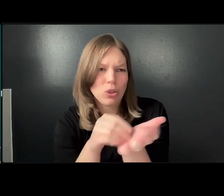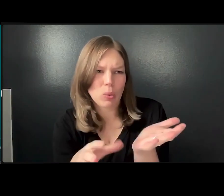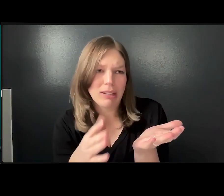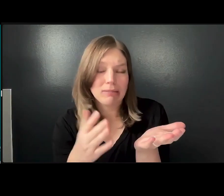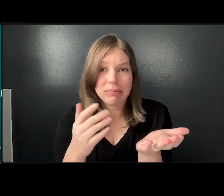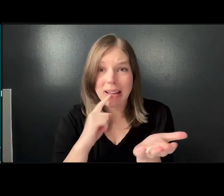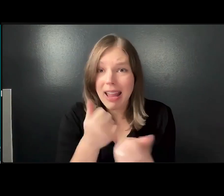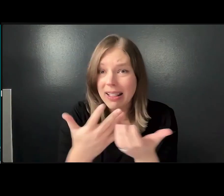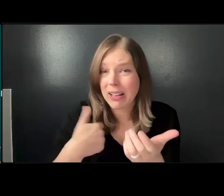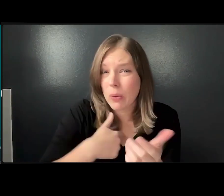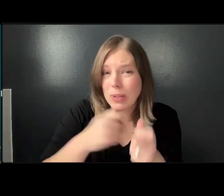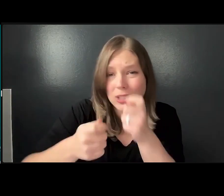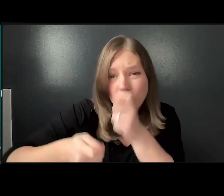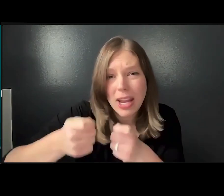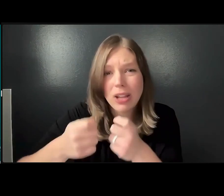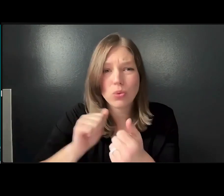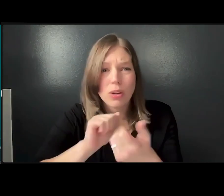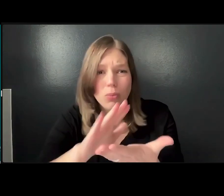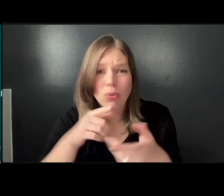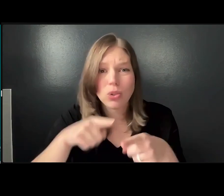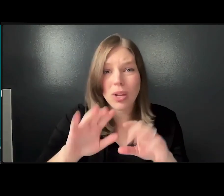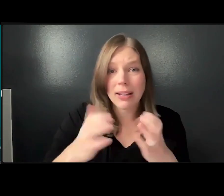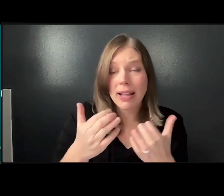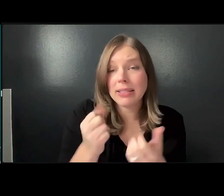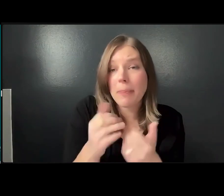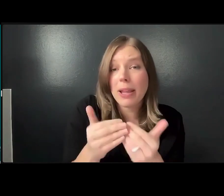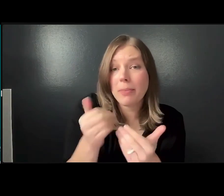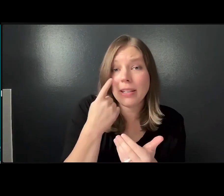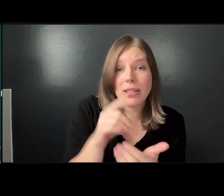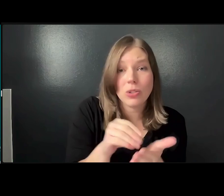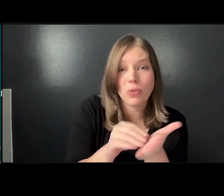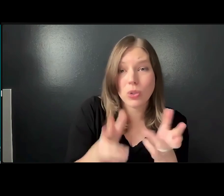with the student, if the interpreters need to adjust their approach during class